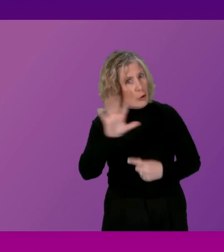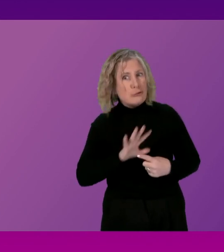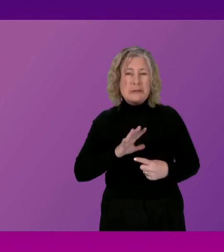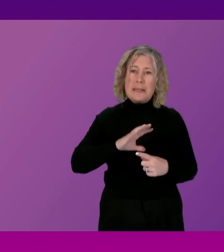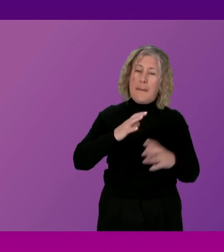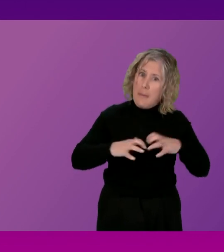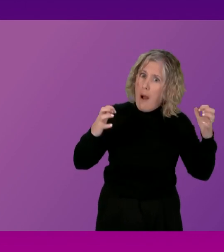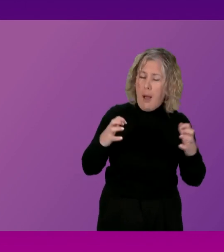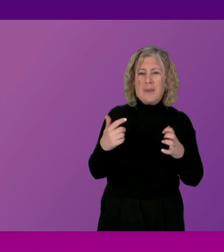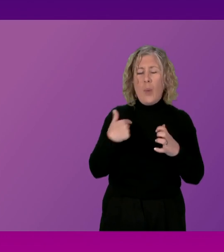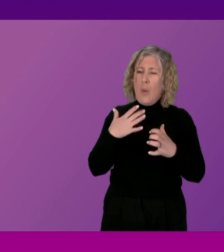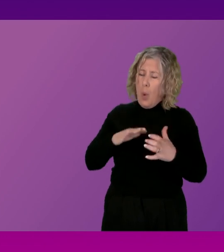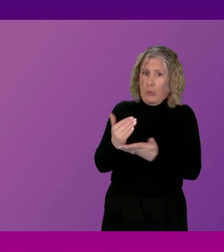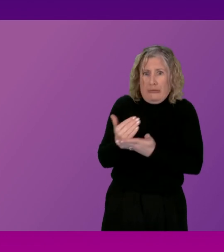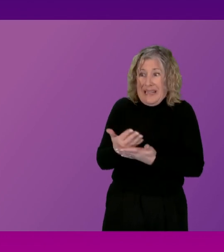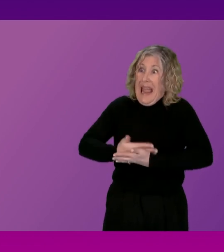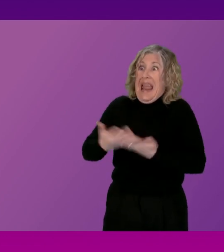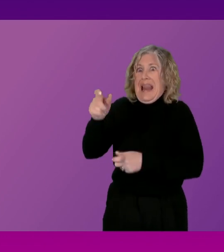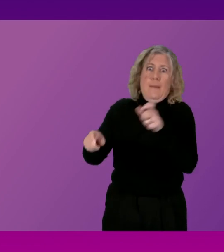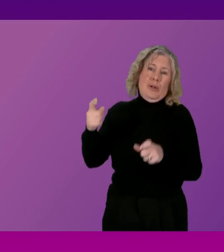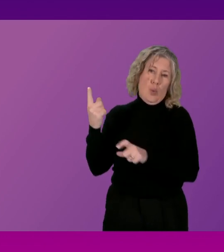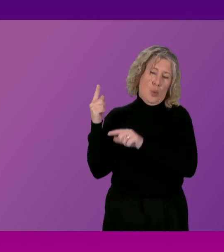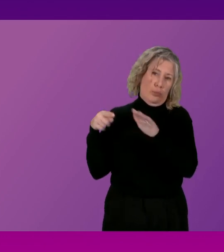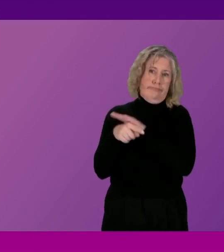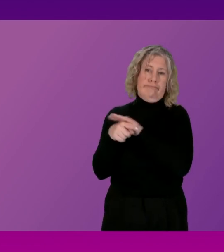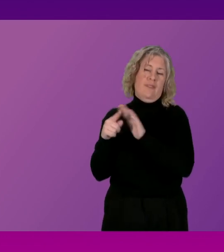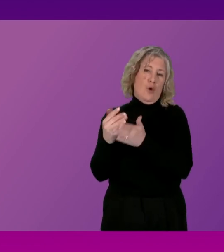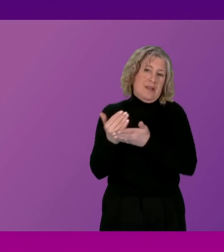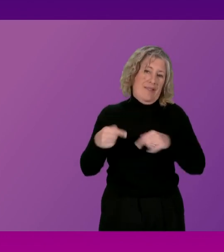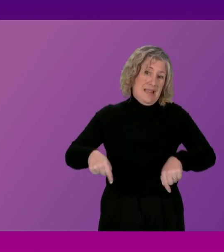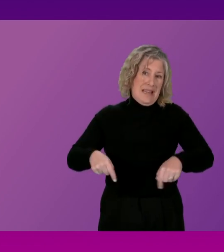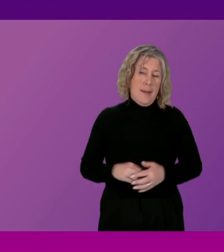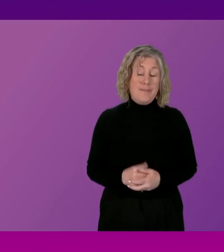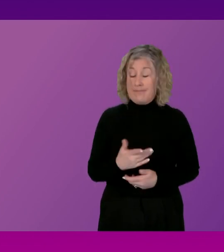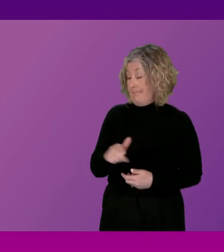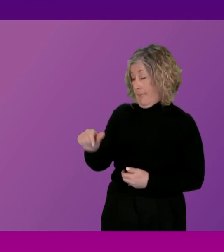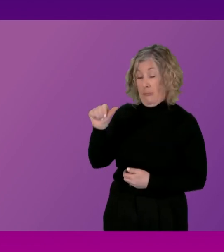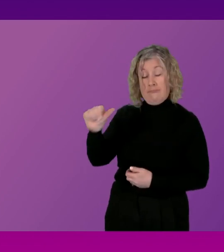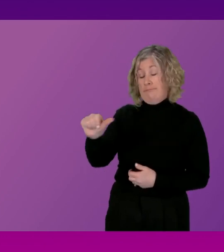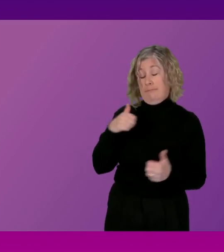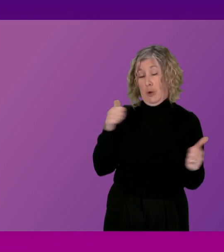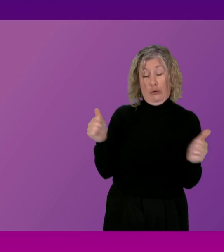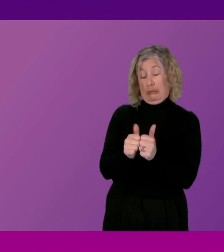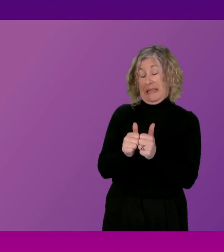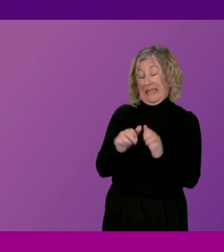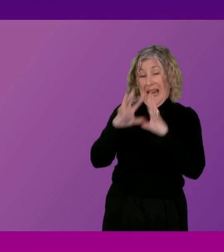here? That is absolutely well said by Mark Ruskell, and I agree with every single word of it.